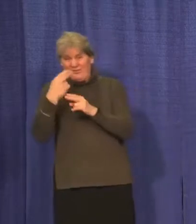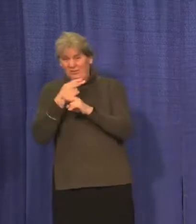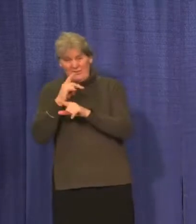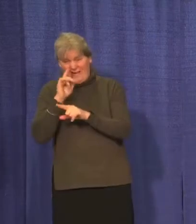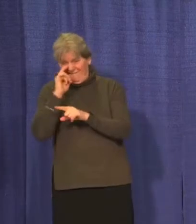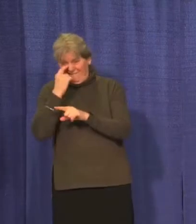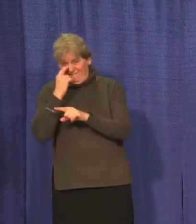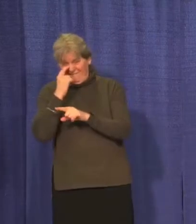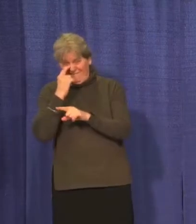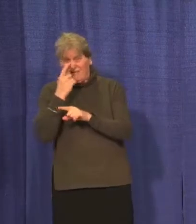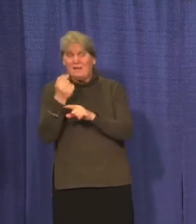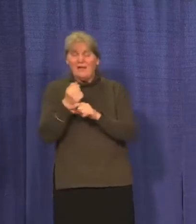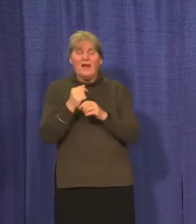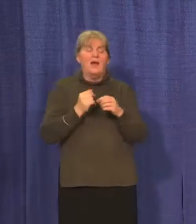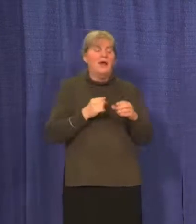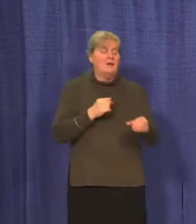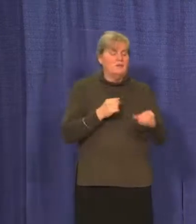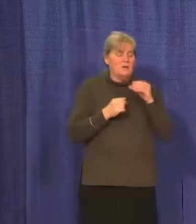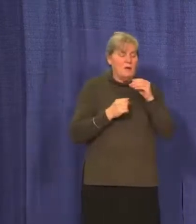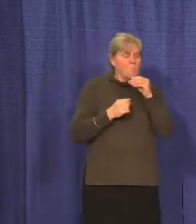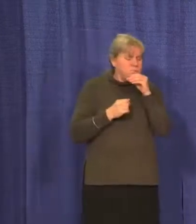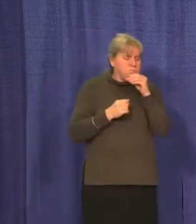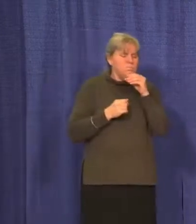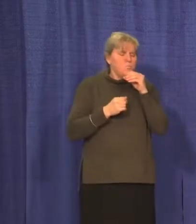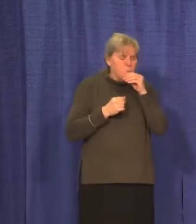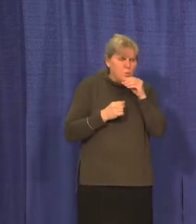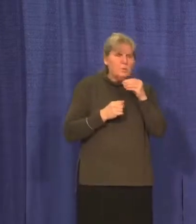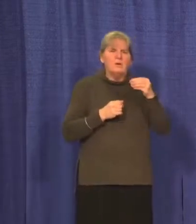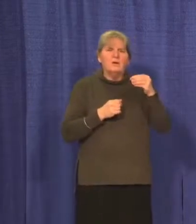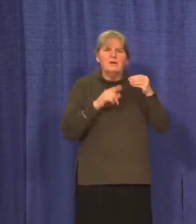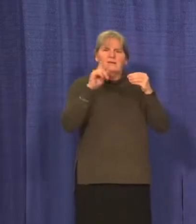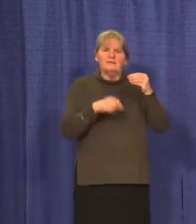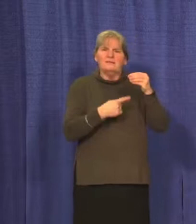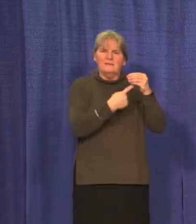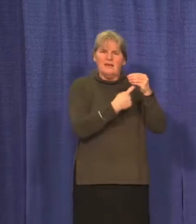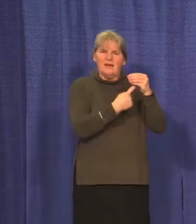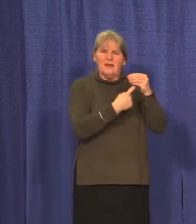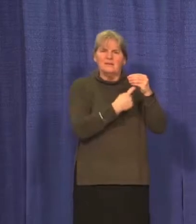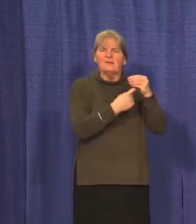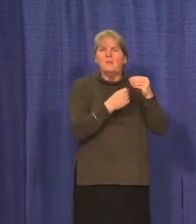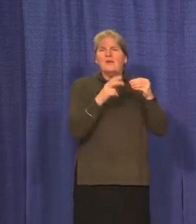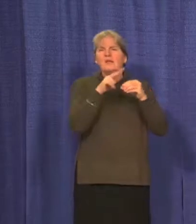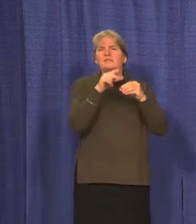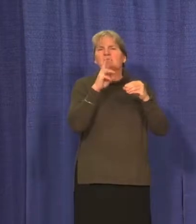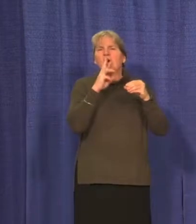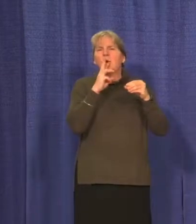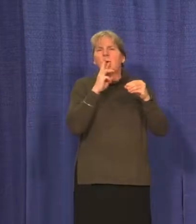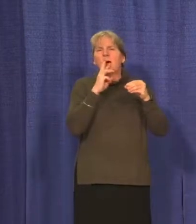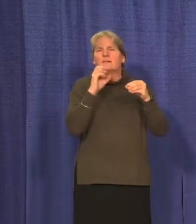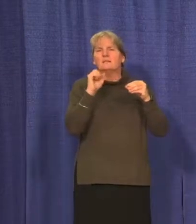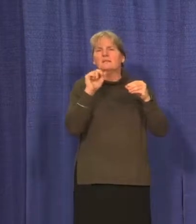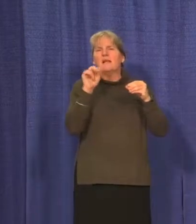through the nose and instead doing the swish, gargle and spit with star I'll saltwater or